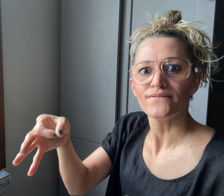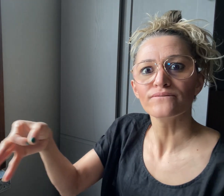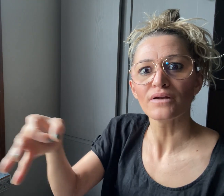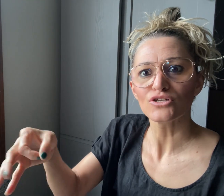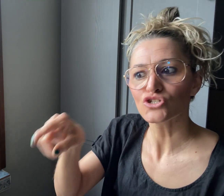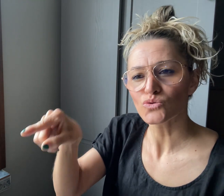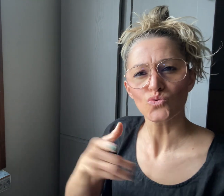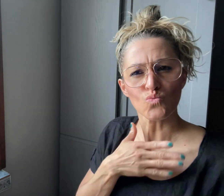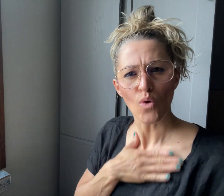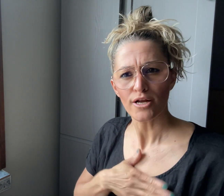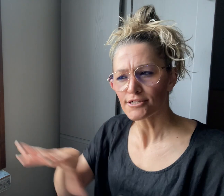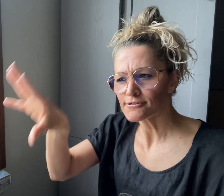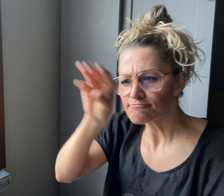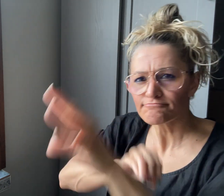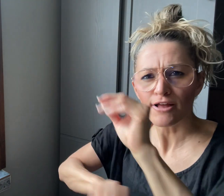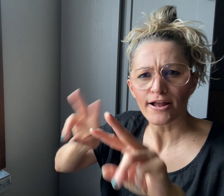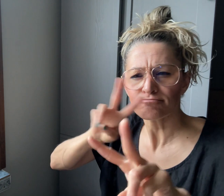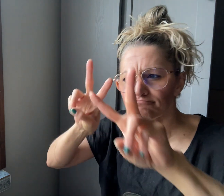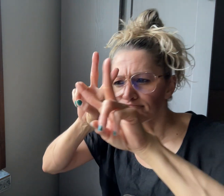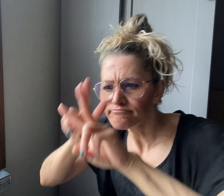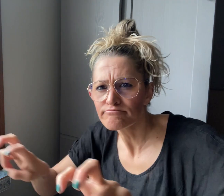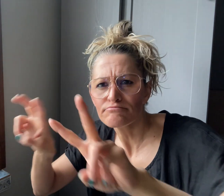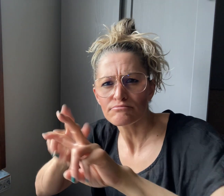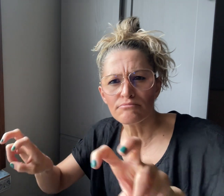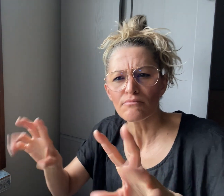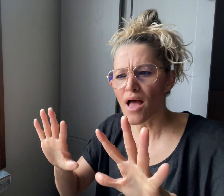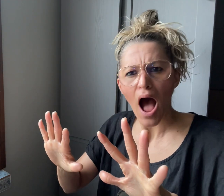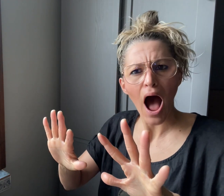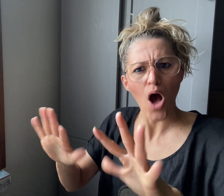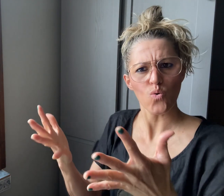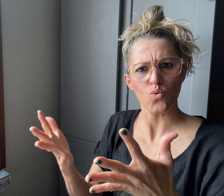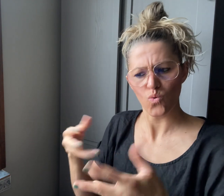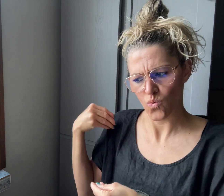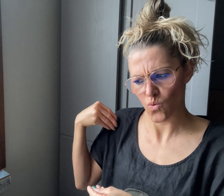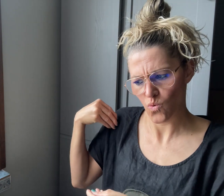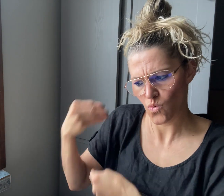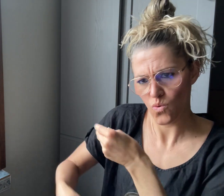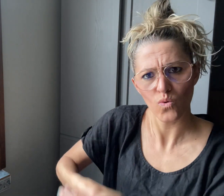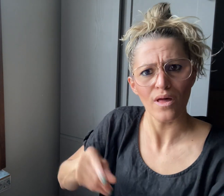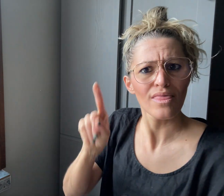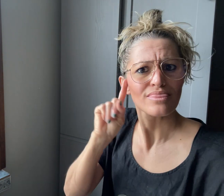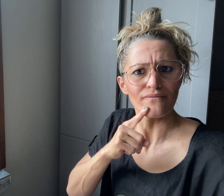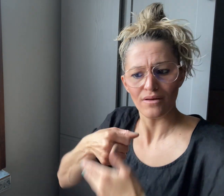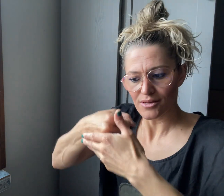how hereditary Deafness works and to remove the myths